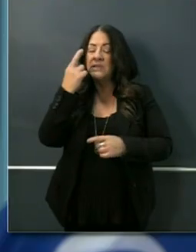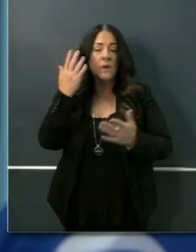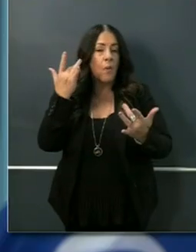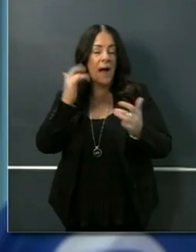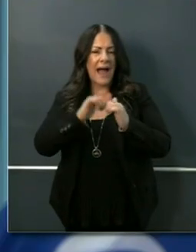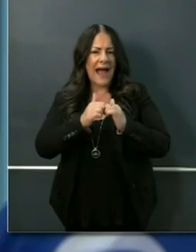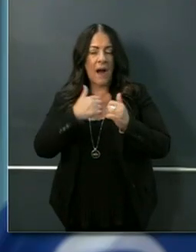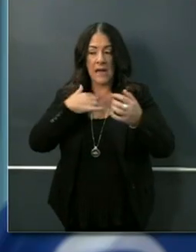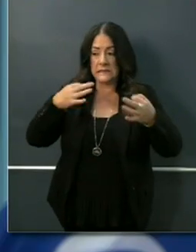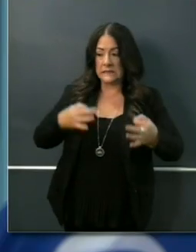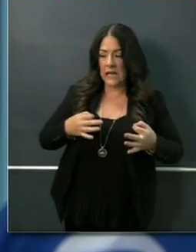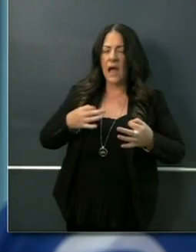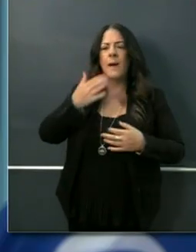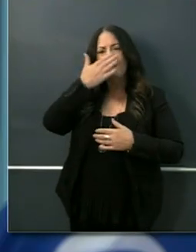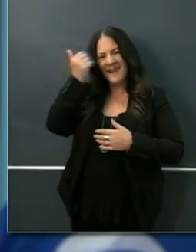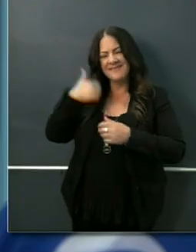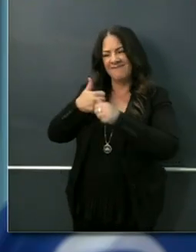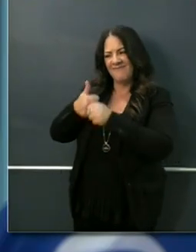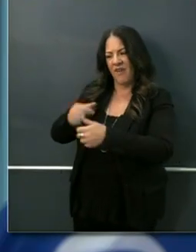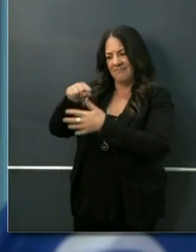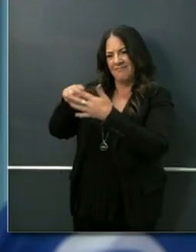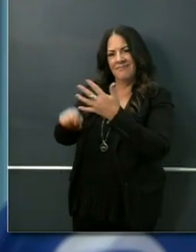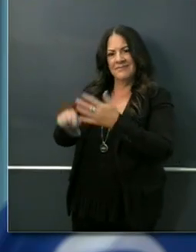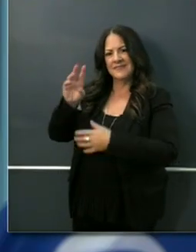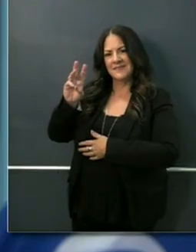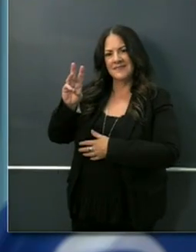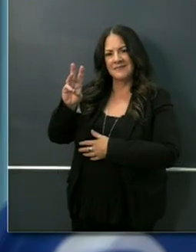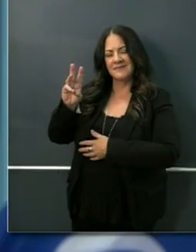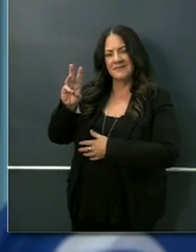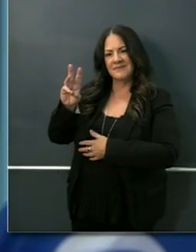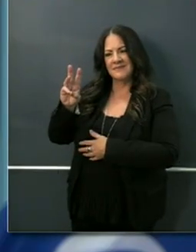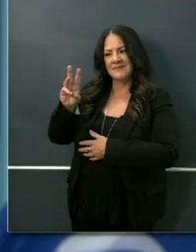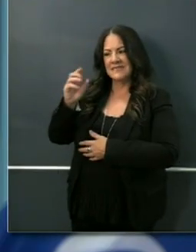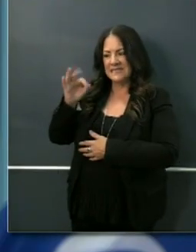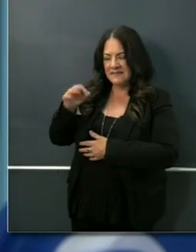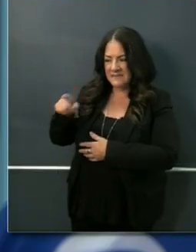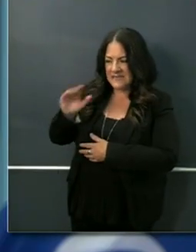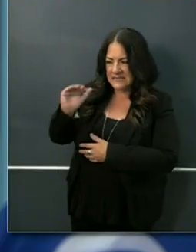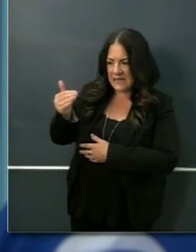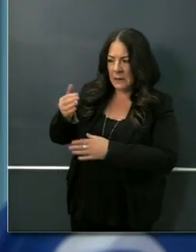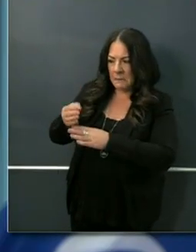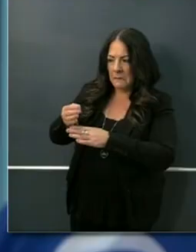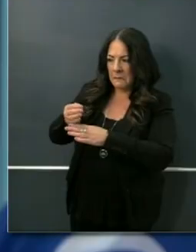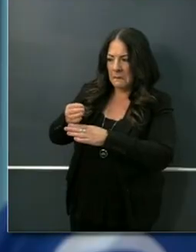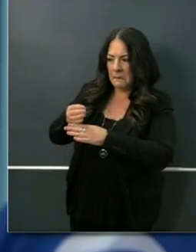BACK ON OUR STAY-AT-HOME ORDER. THAT IS A POSITIVE SIGN BUT IT WAS THE INDICATOR THAT GAVE US